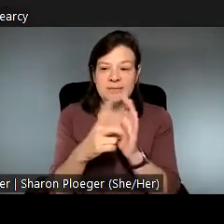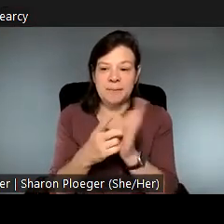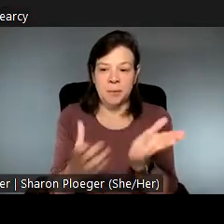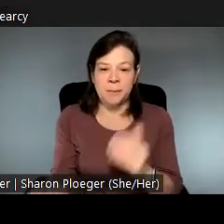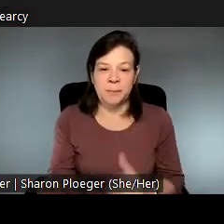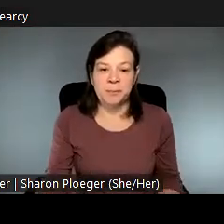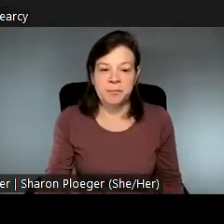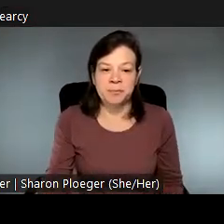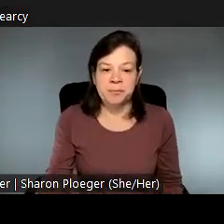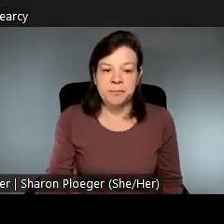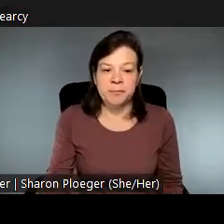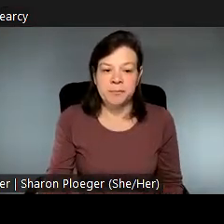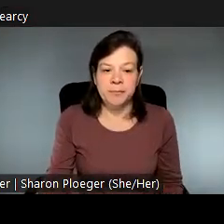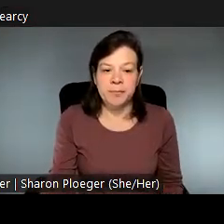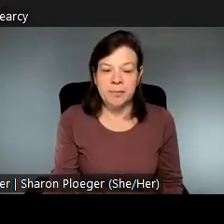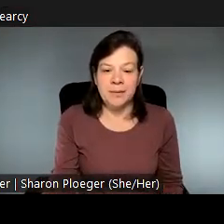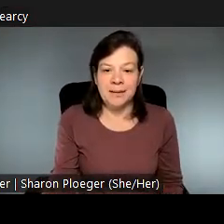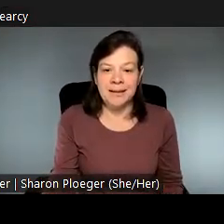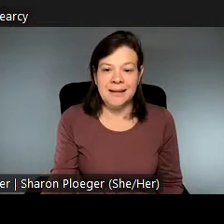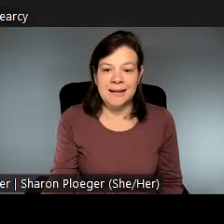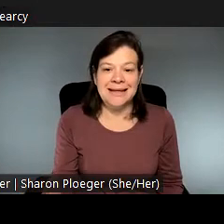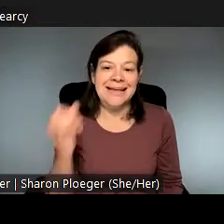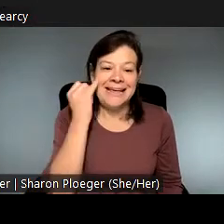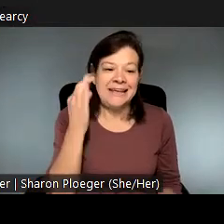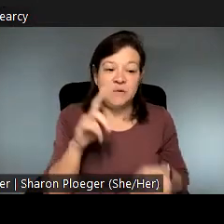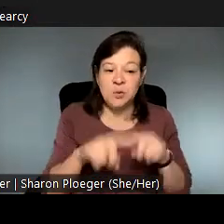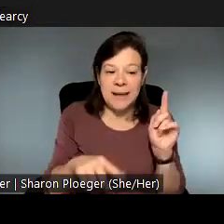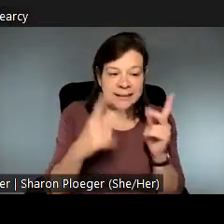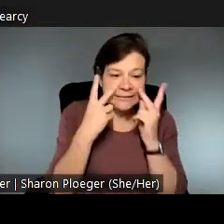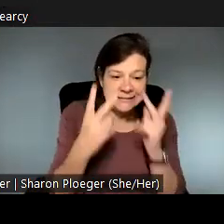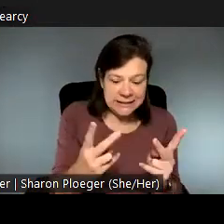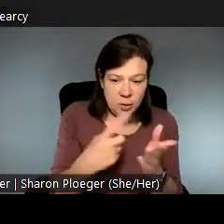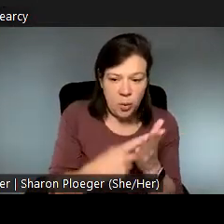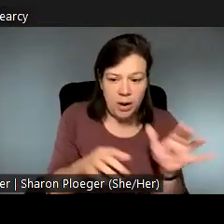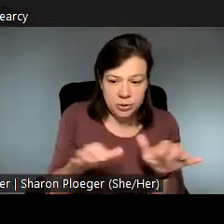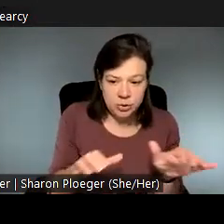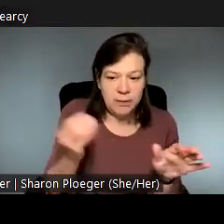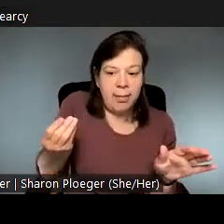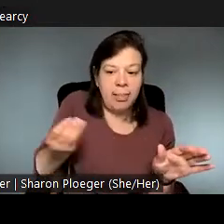If anyone is not able to see, please find a way to let me know, otherwise I will just keep blasting forward.